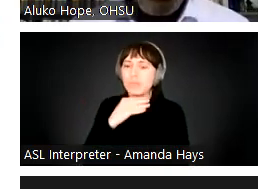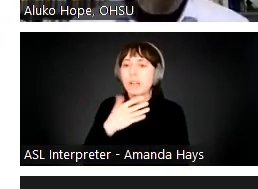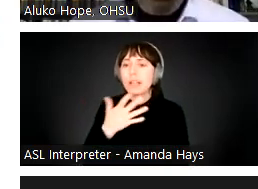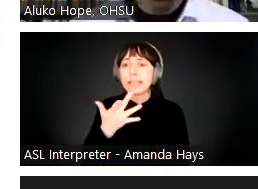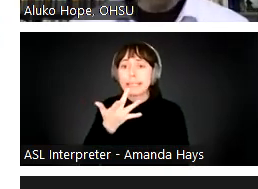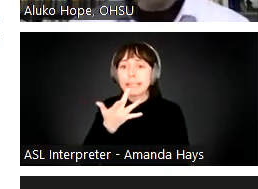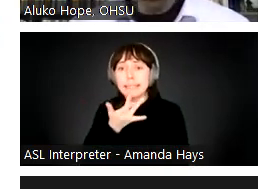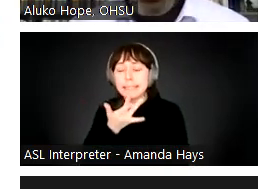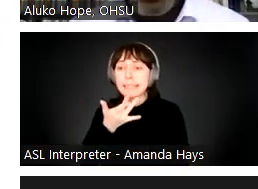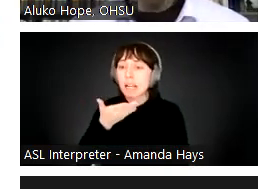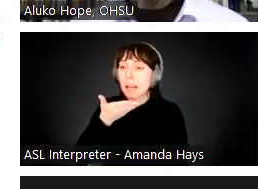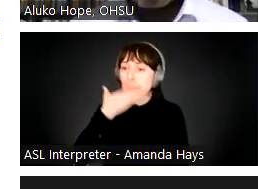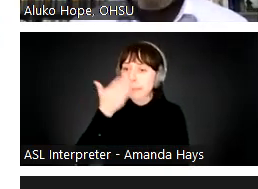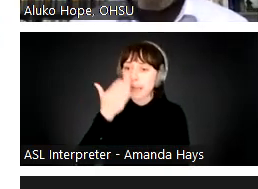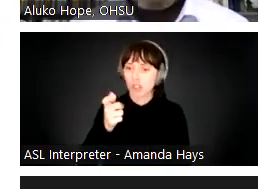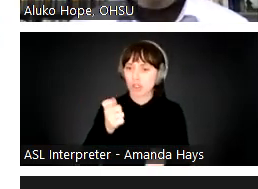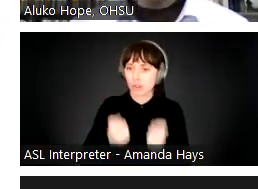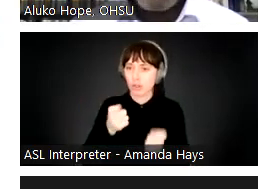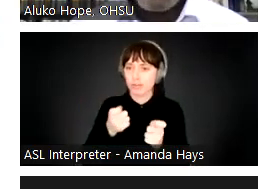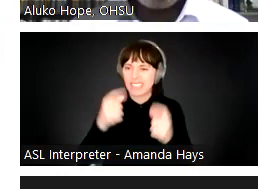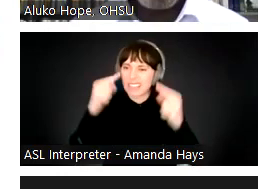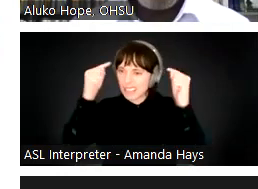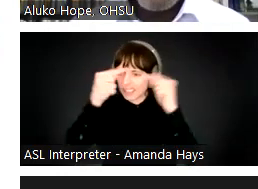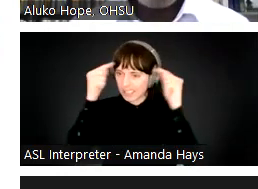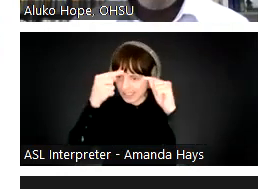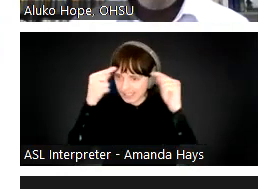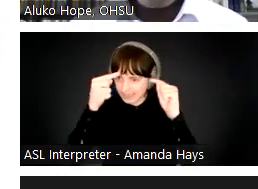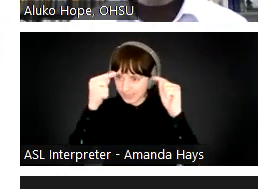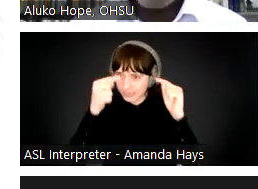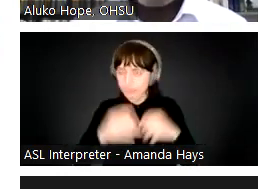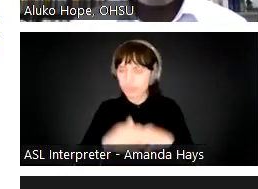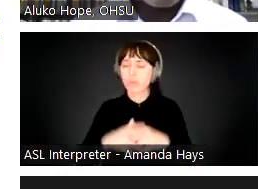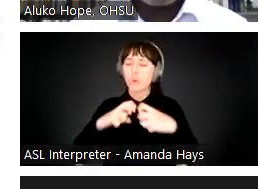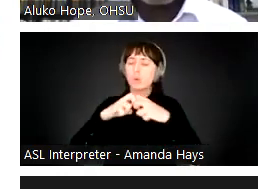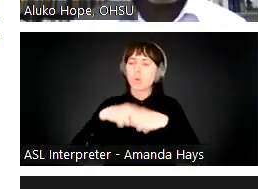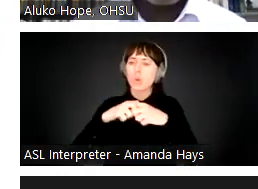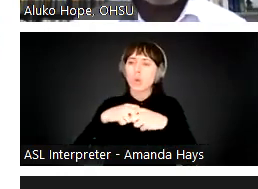be something that we see. Headache can be a very common symptom as well.